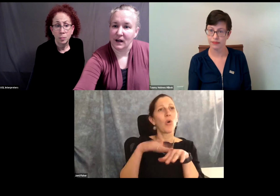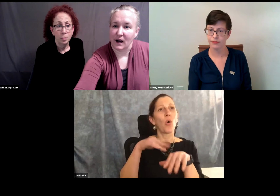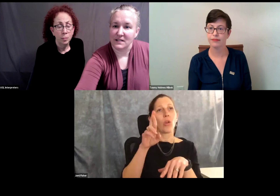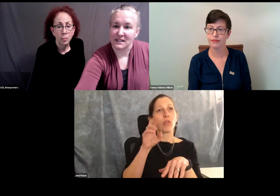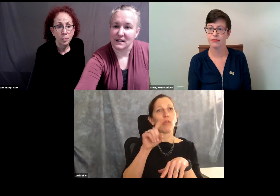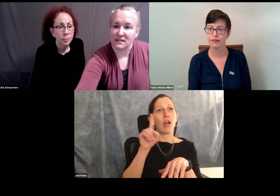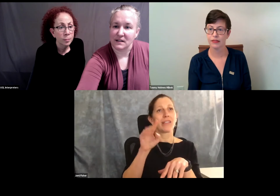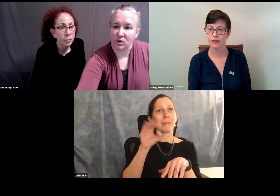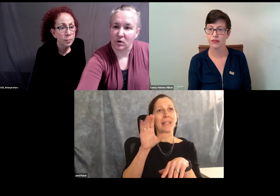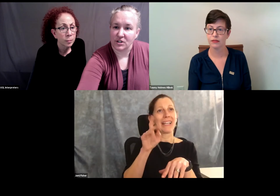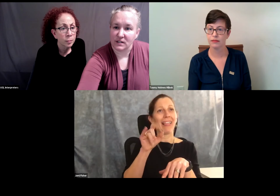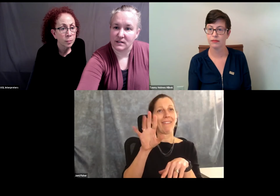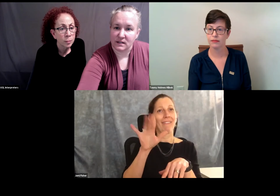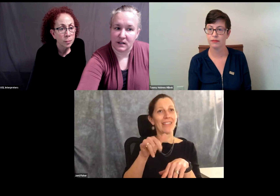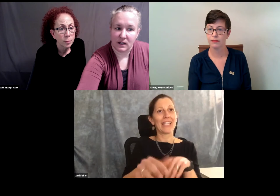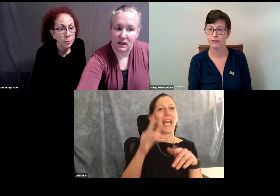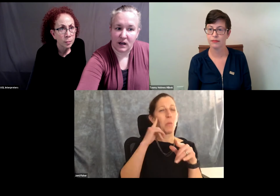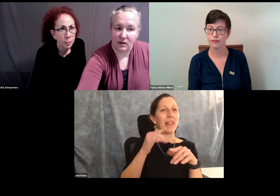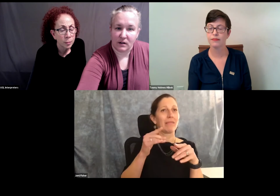I see several questions i'm going to.